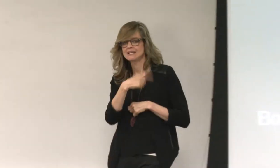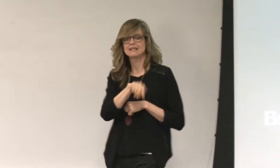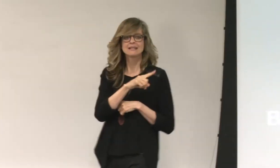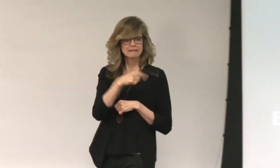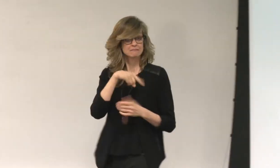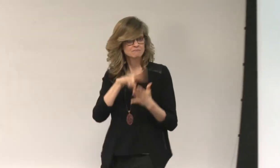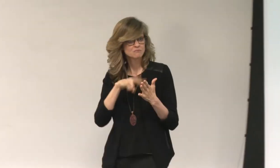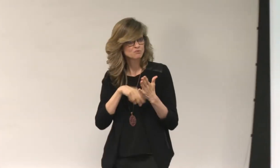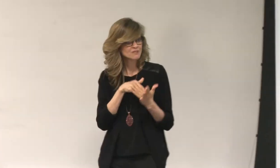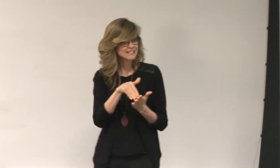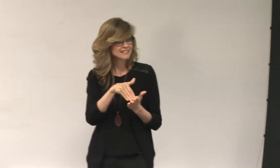HOW MANY OF YOU READ OFTEN?